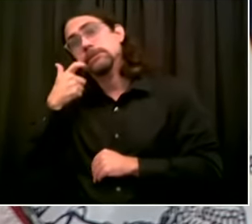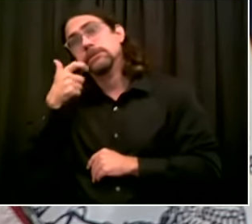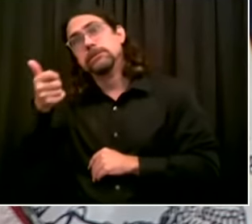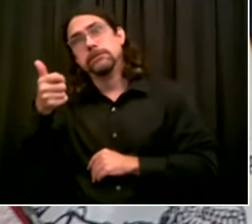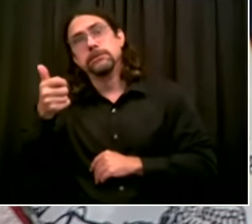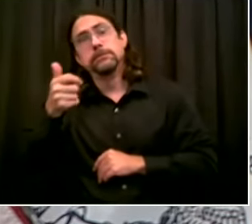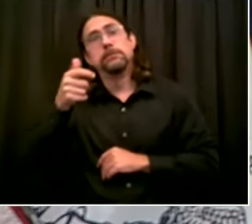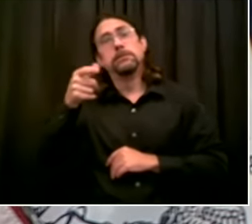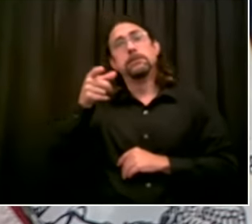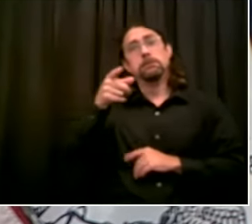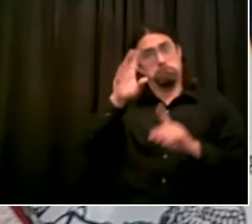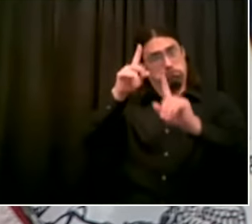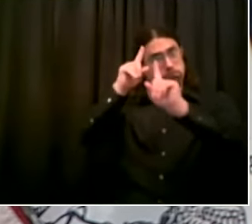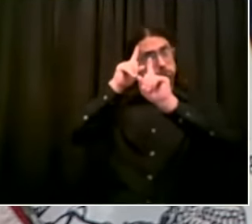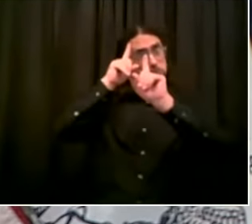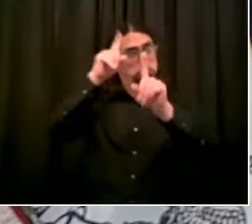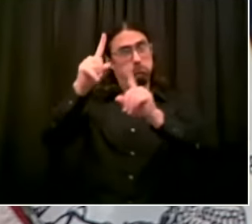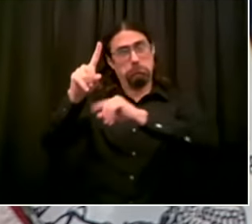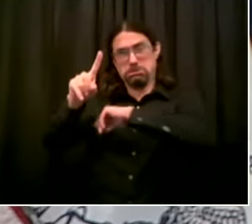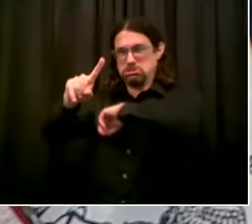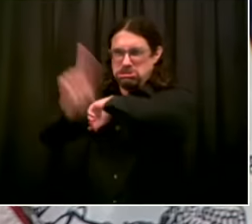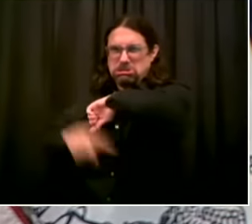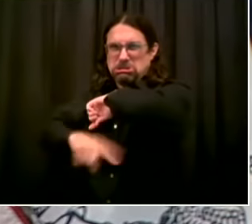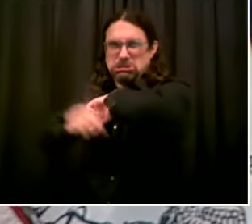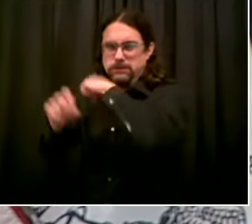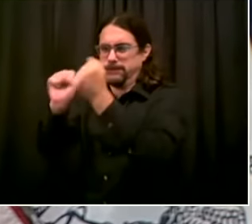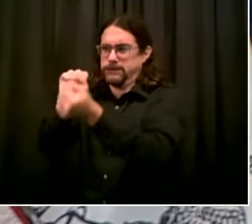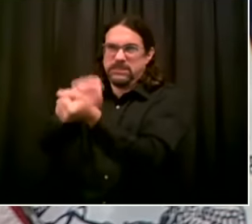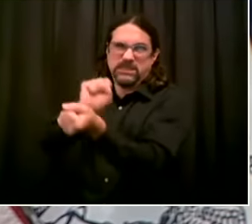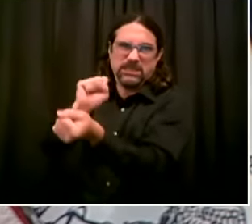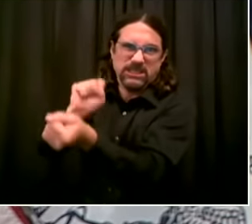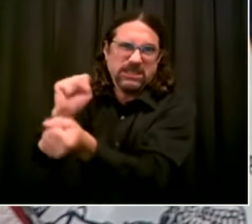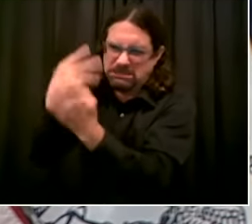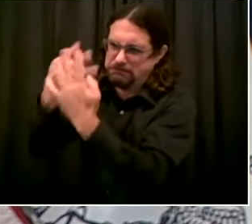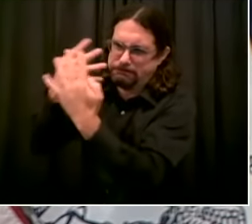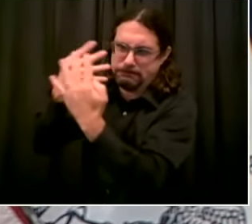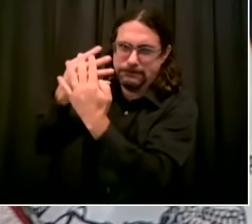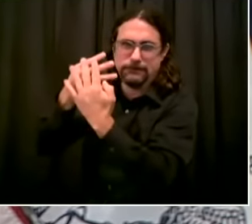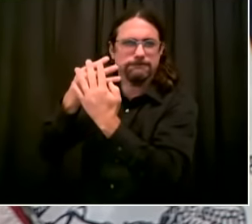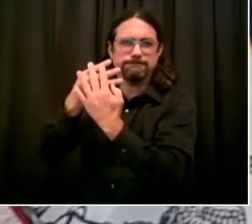CA.ETER WE ARE GOING TO CONTINUE TO BUILD CAPACITY. ESPECIALLY IN